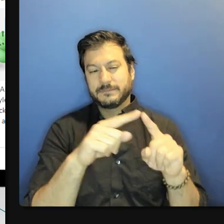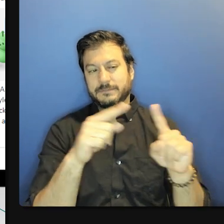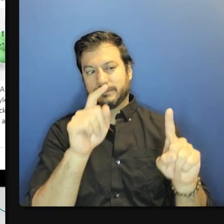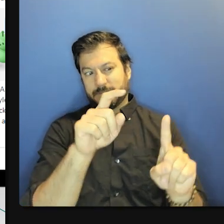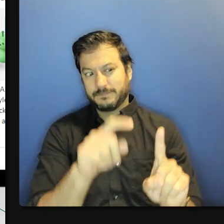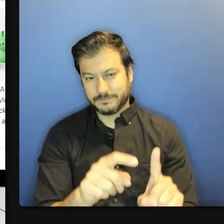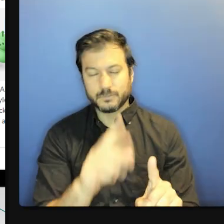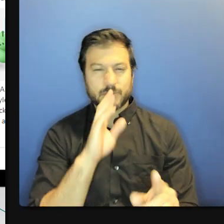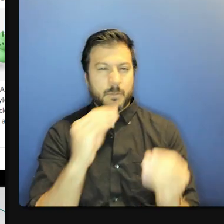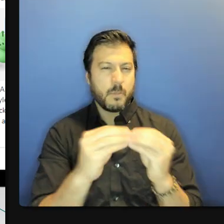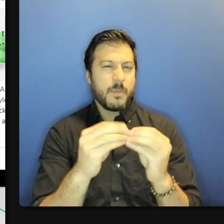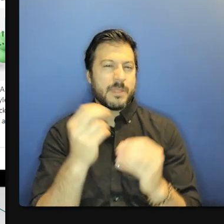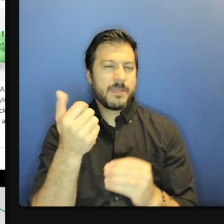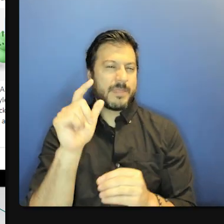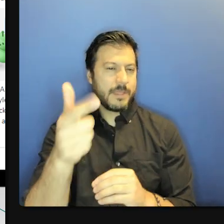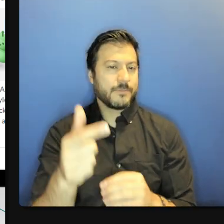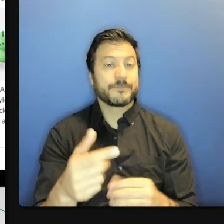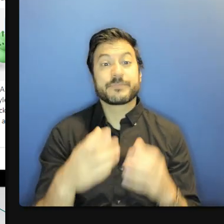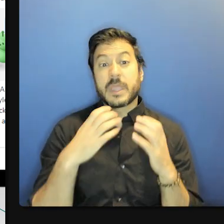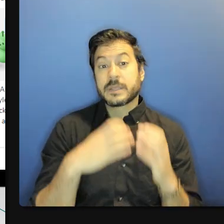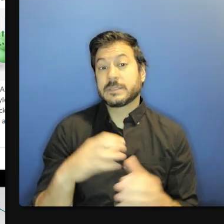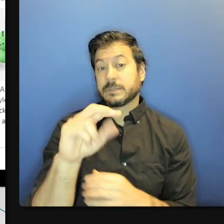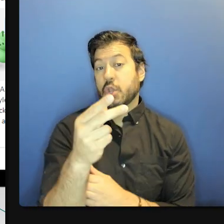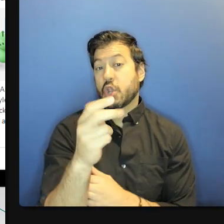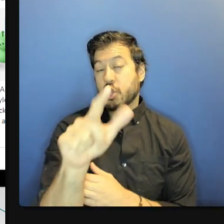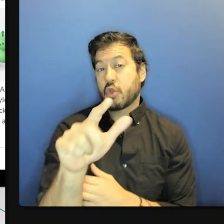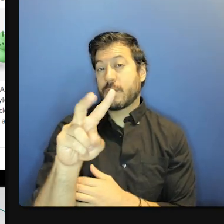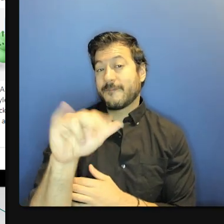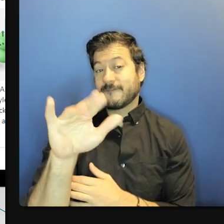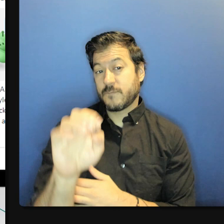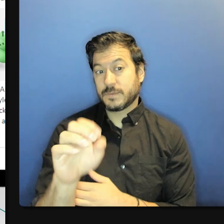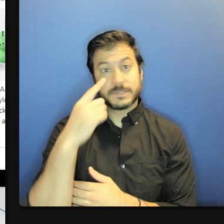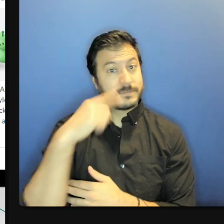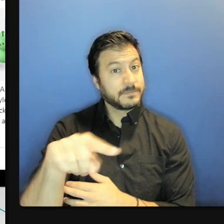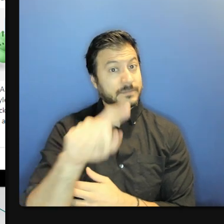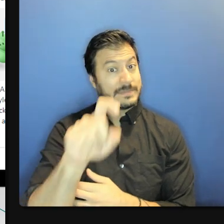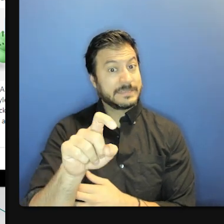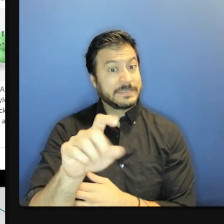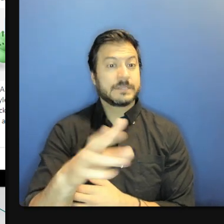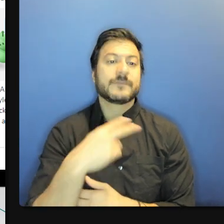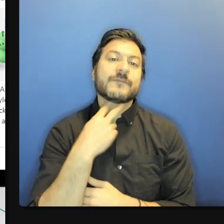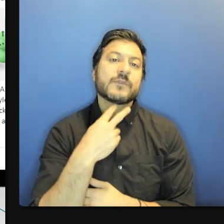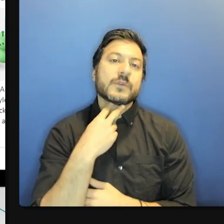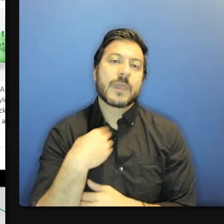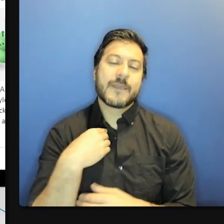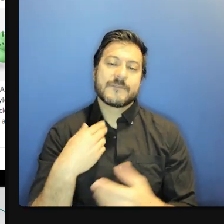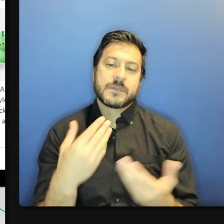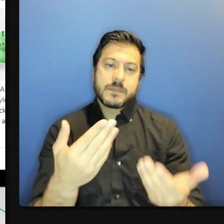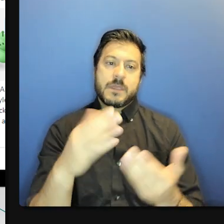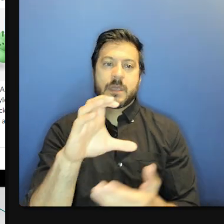Let's talk a little more about custom neural voice. For organizations needing voice customization, we offer custom neural voices